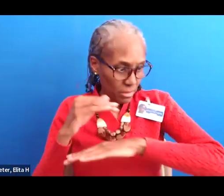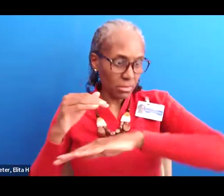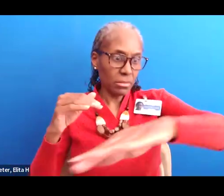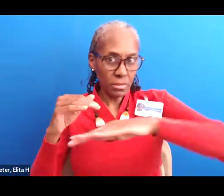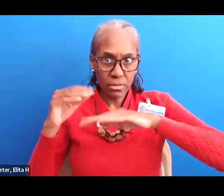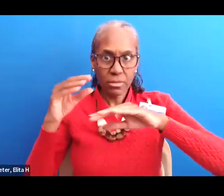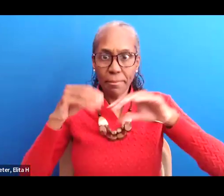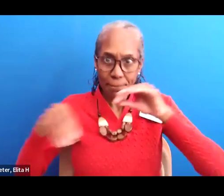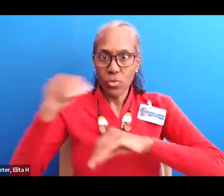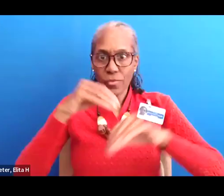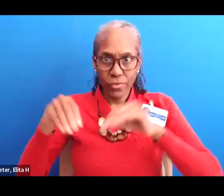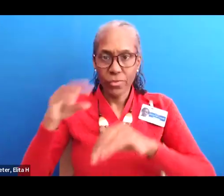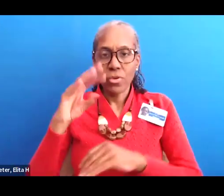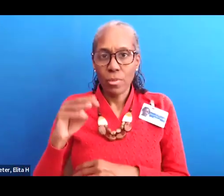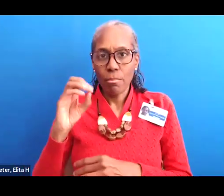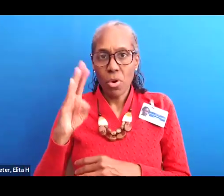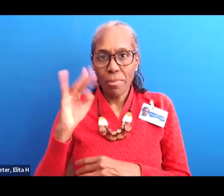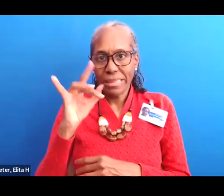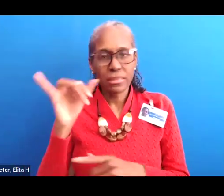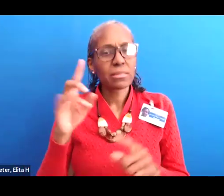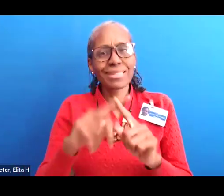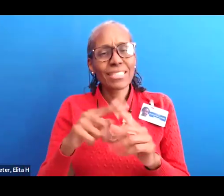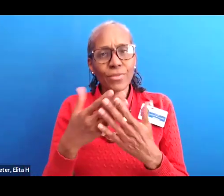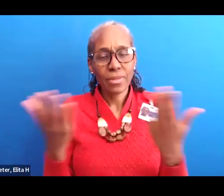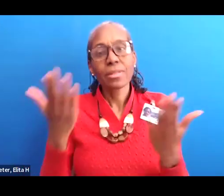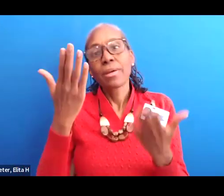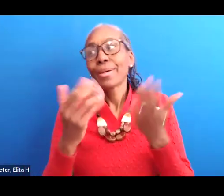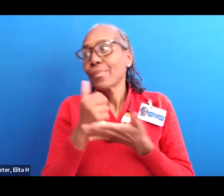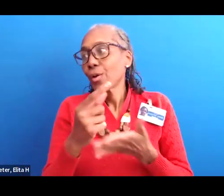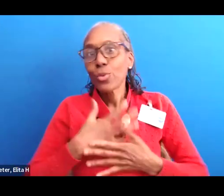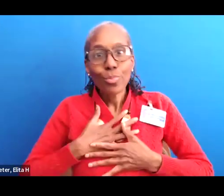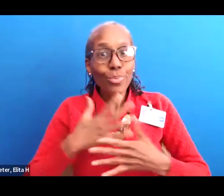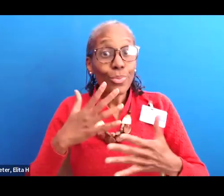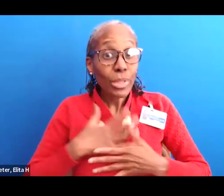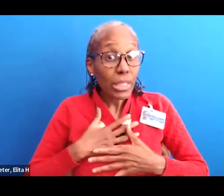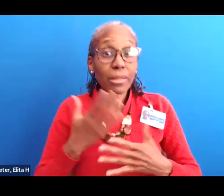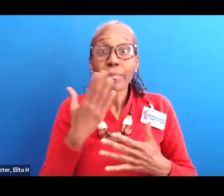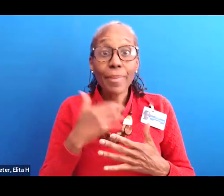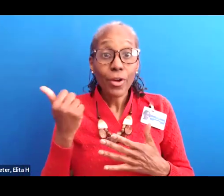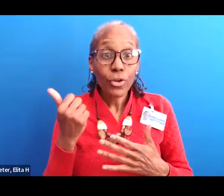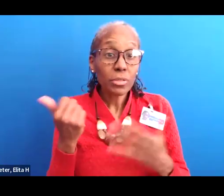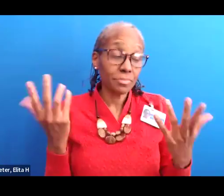There's all kinds of different kinds of things, maybe helping breathing, breathing better, that's mobility.